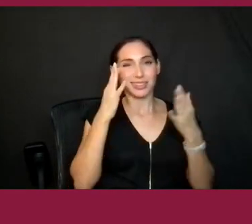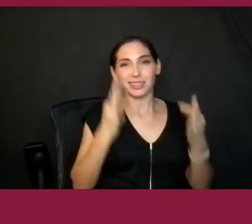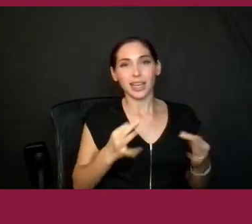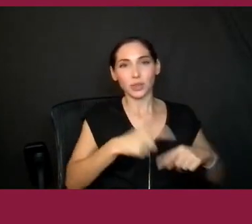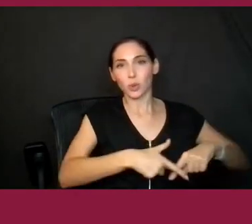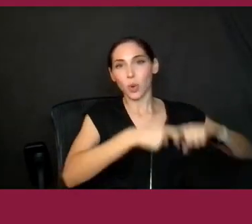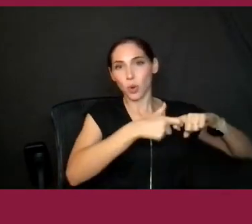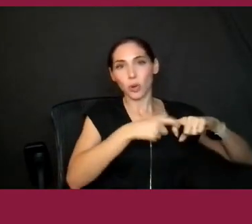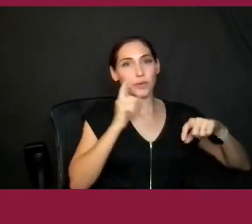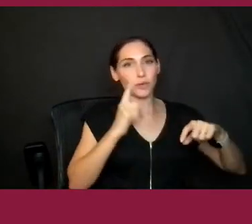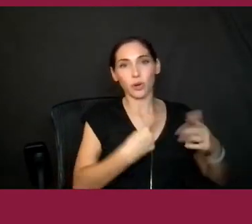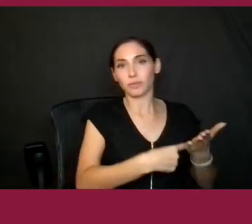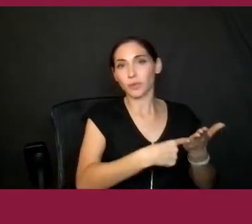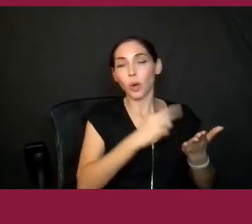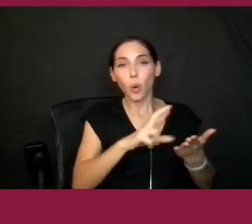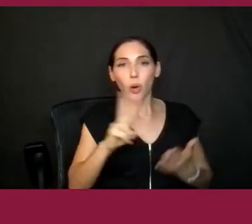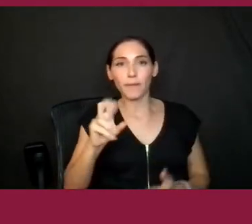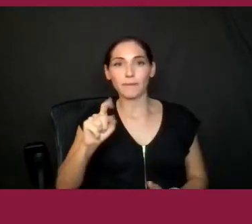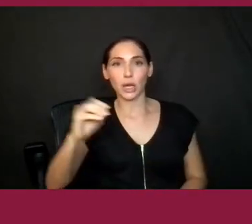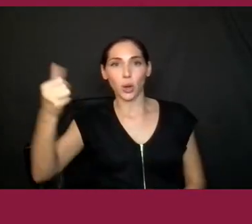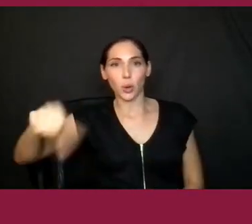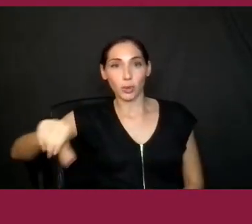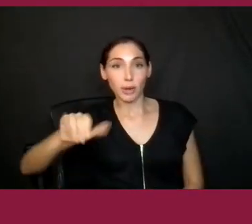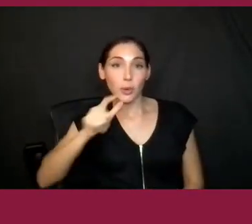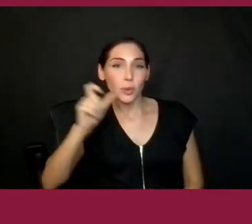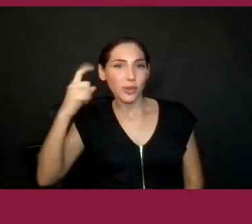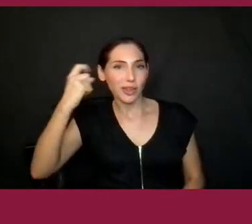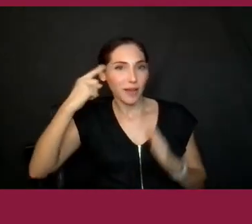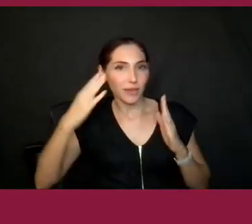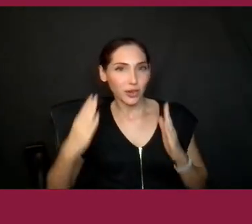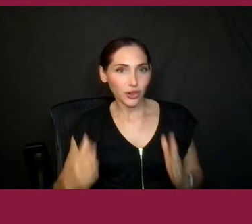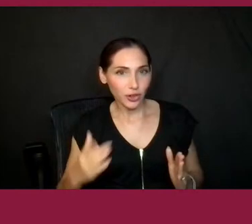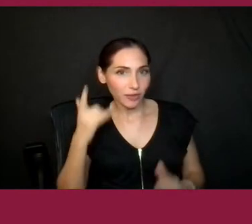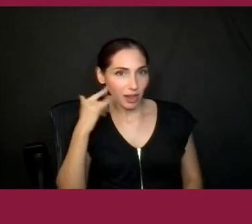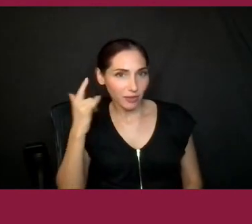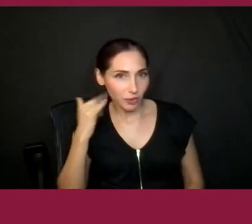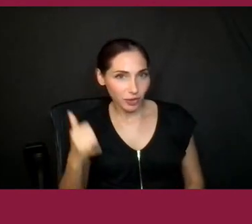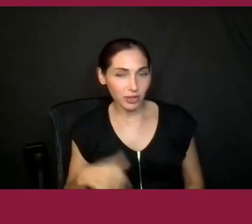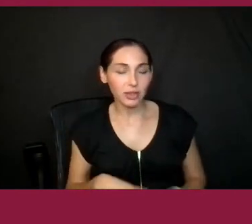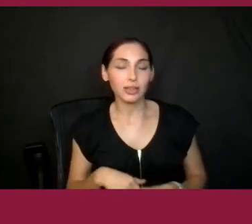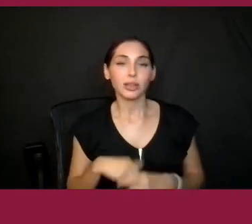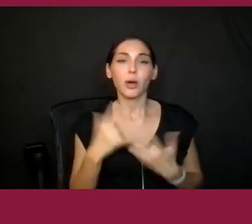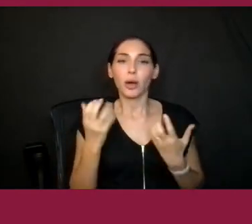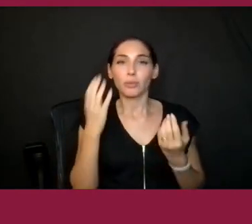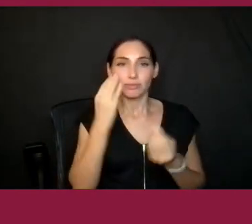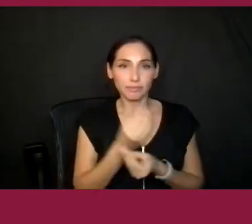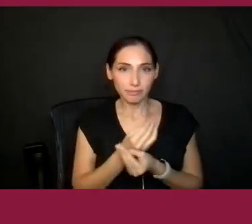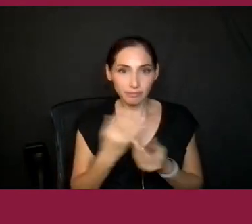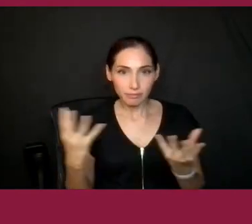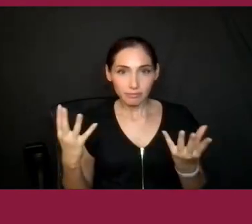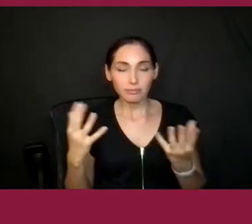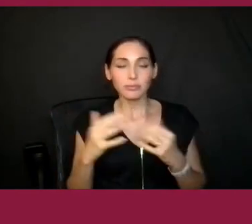vetoed by the governor. Uh, I do want to note, uh, when we get into